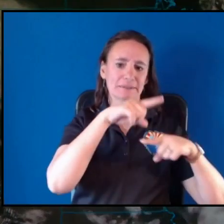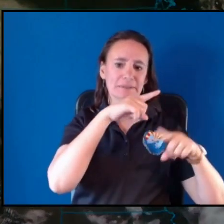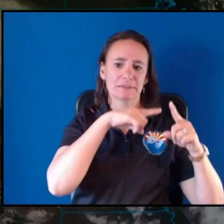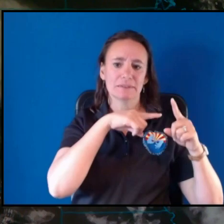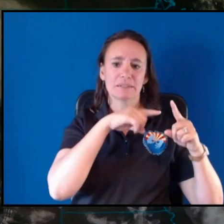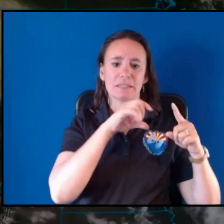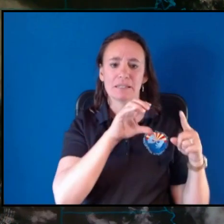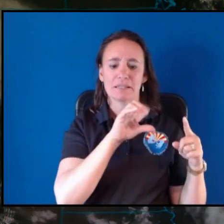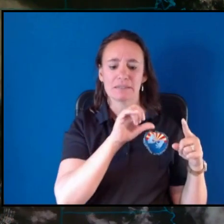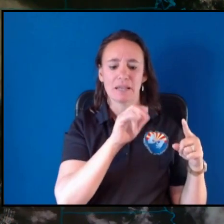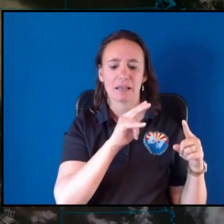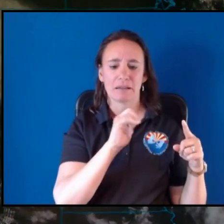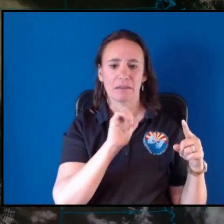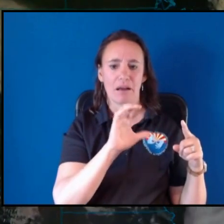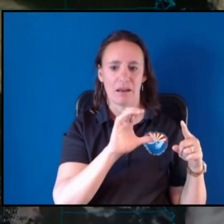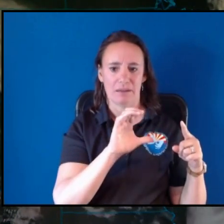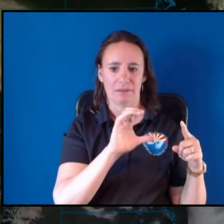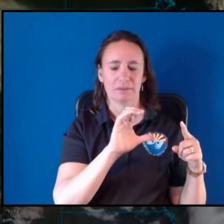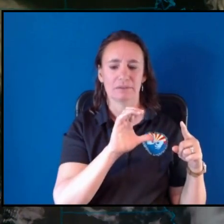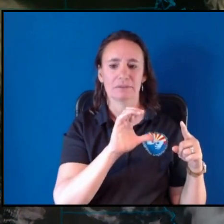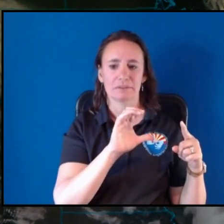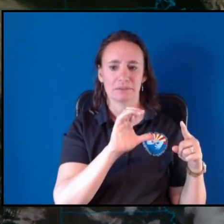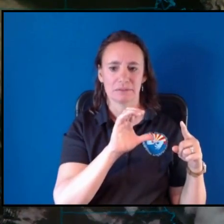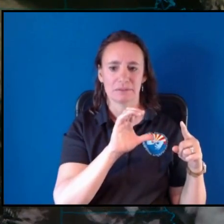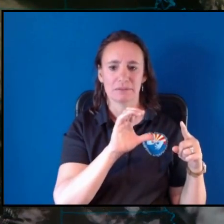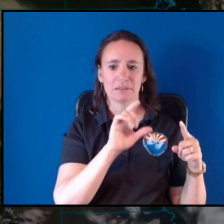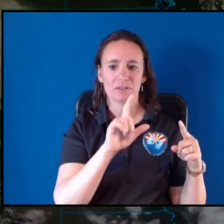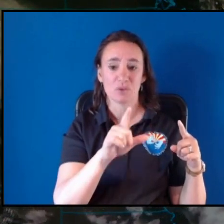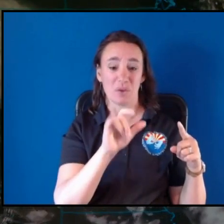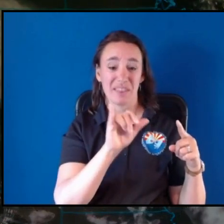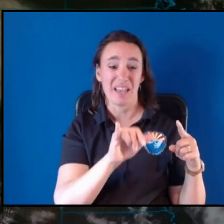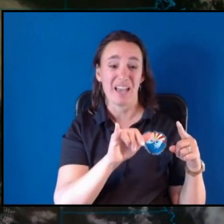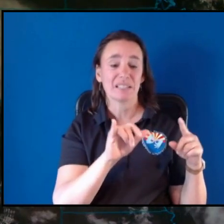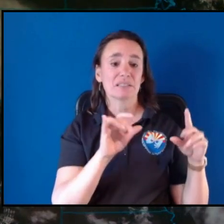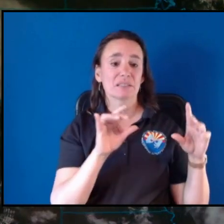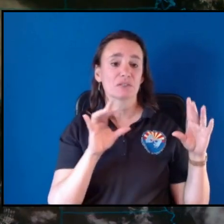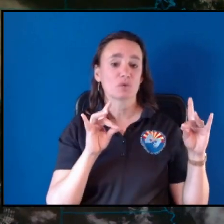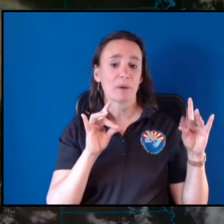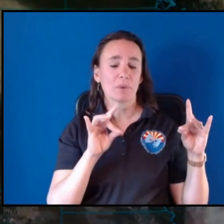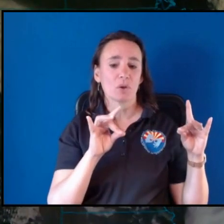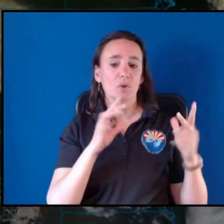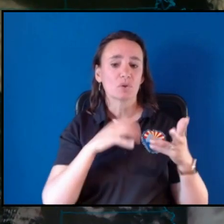that was Alex that moved across the southern tip of Florida a couple days ago and it's heading out into the Atlantic.